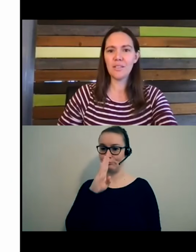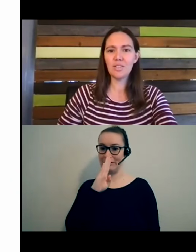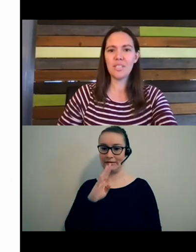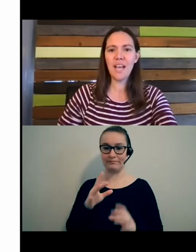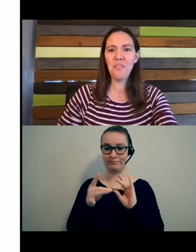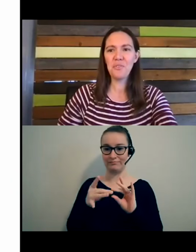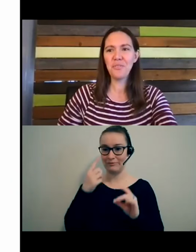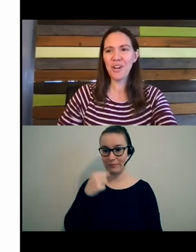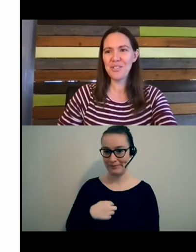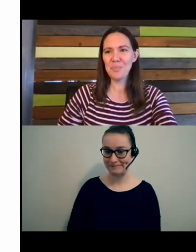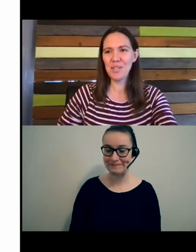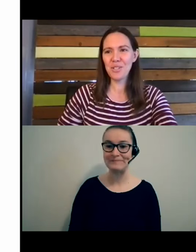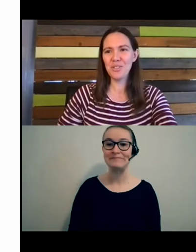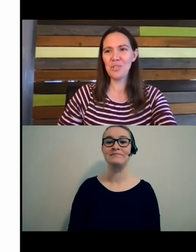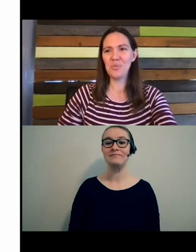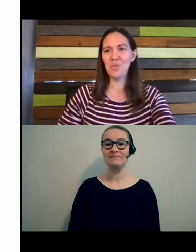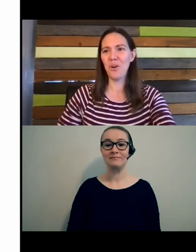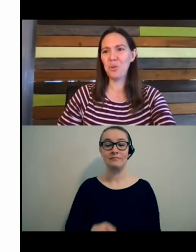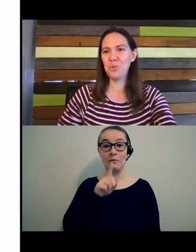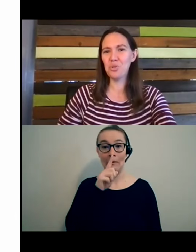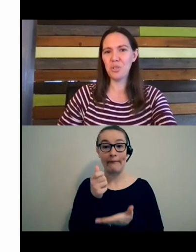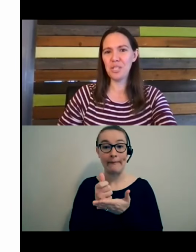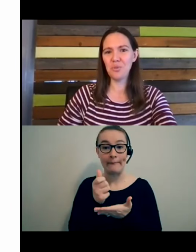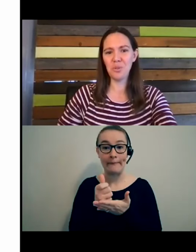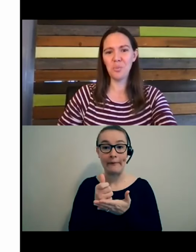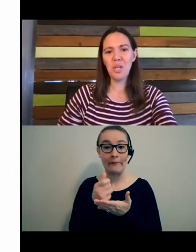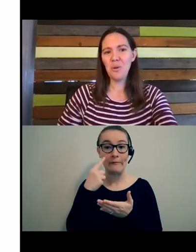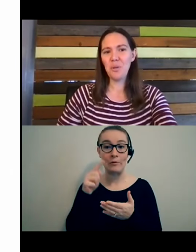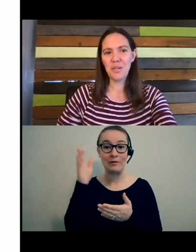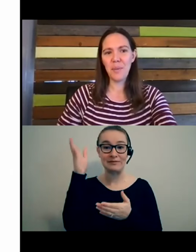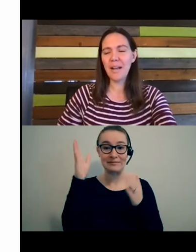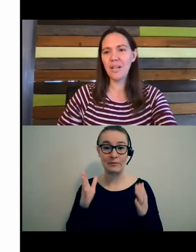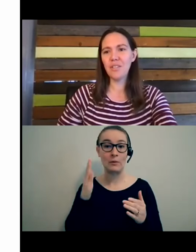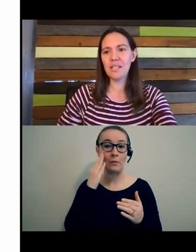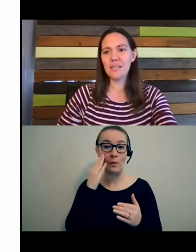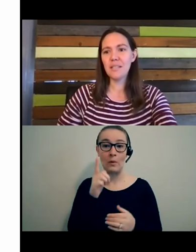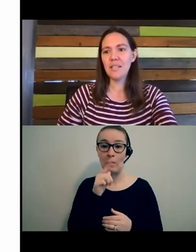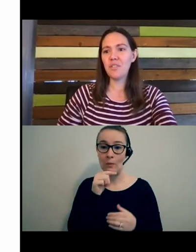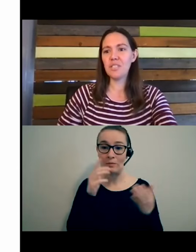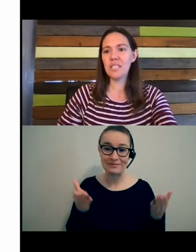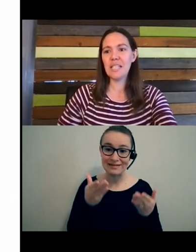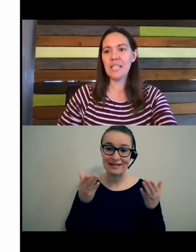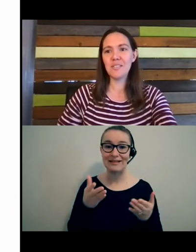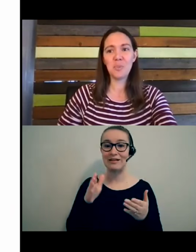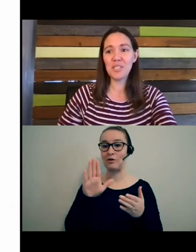So it is helpful for our speaker to know who is joining the room, what their background is, if there's anything specific